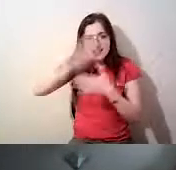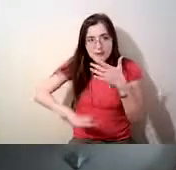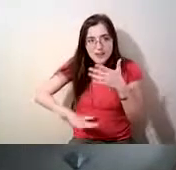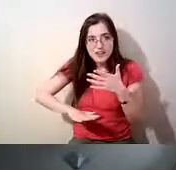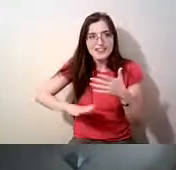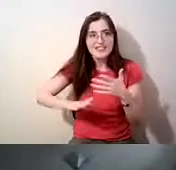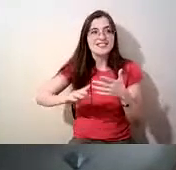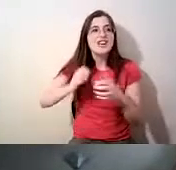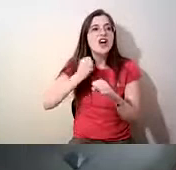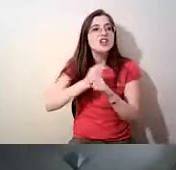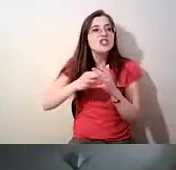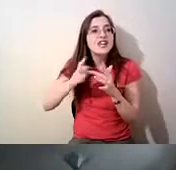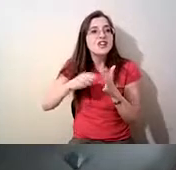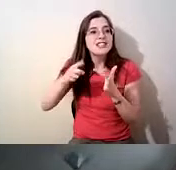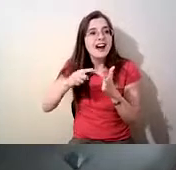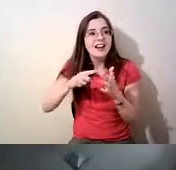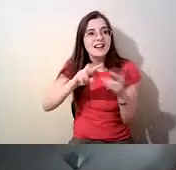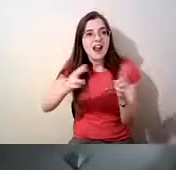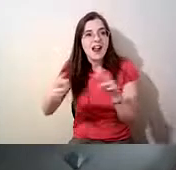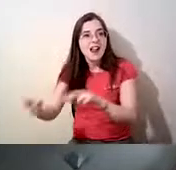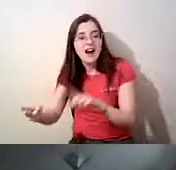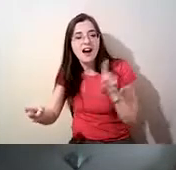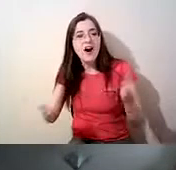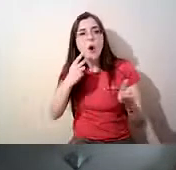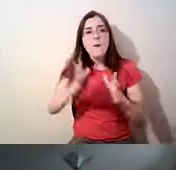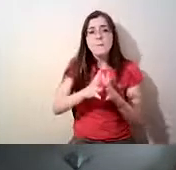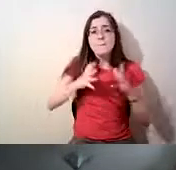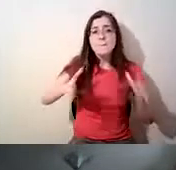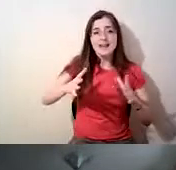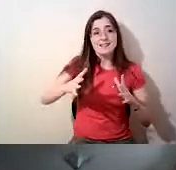through mass environmental destruction that is what happened to native americans